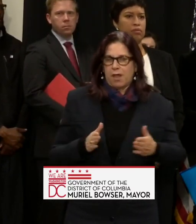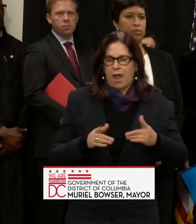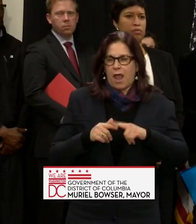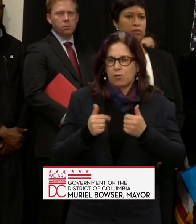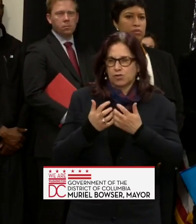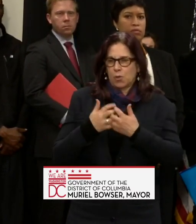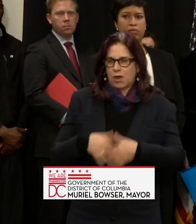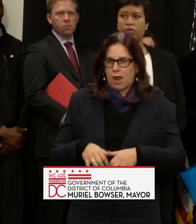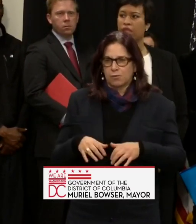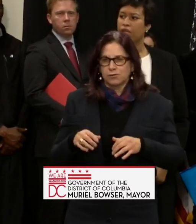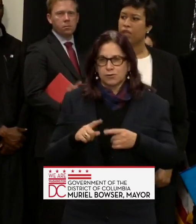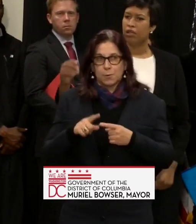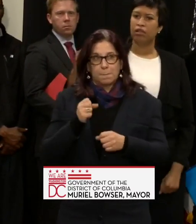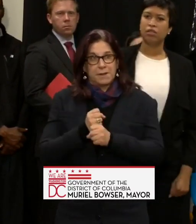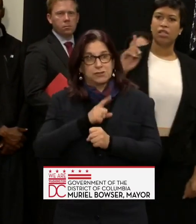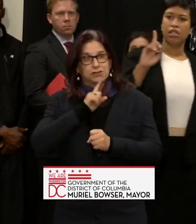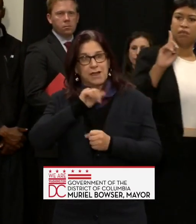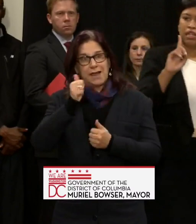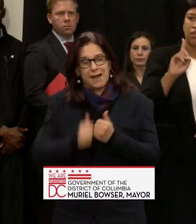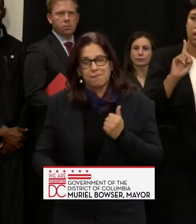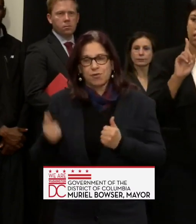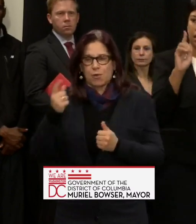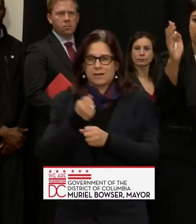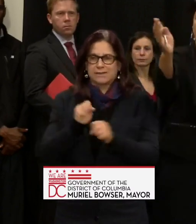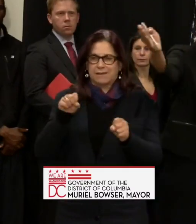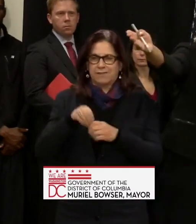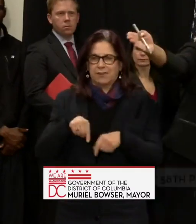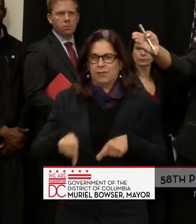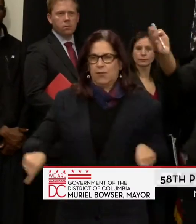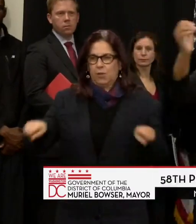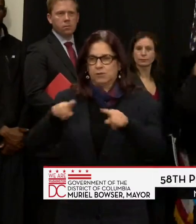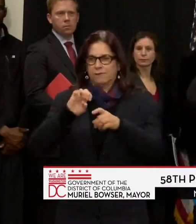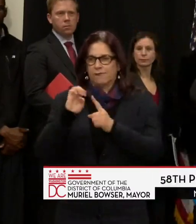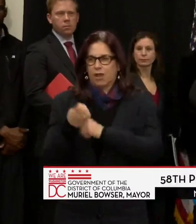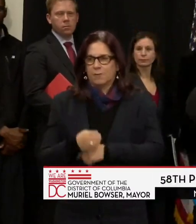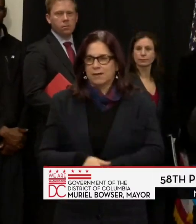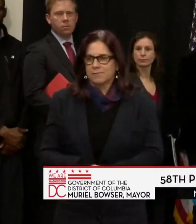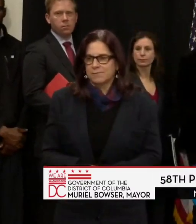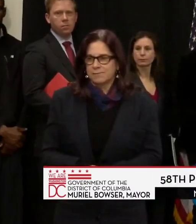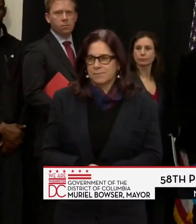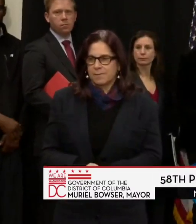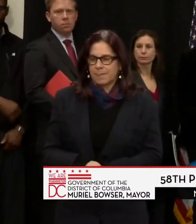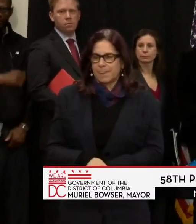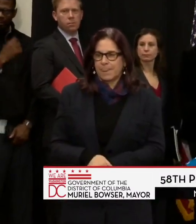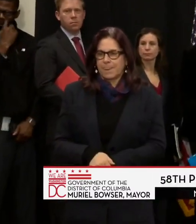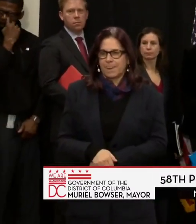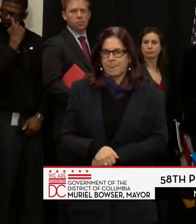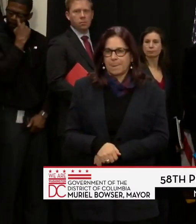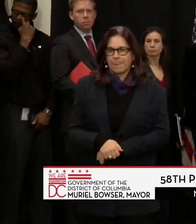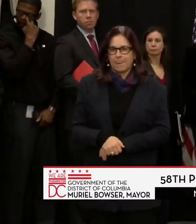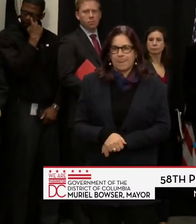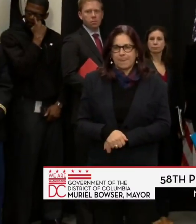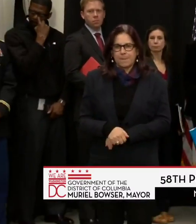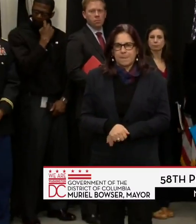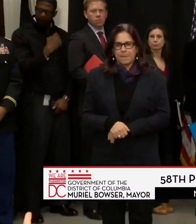EVERYONE. >> TO THE SECRET SERVICE OR